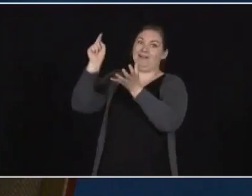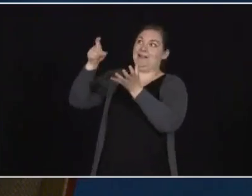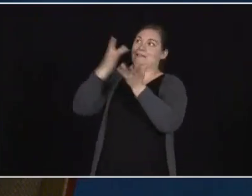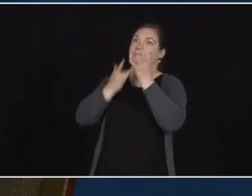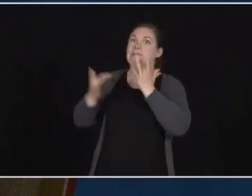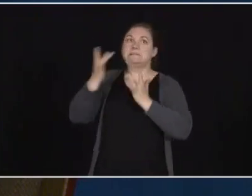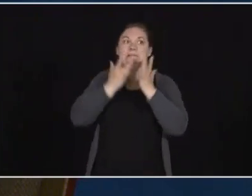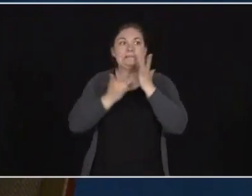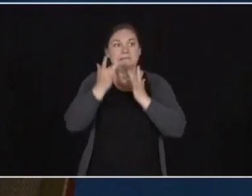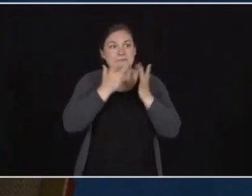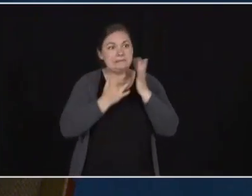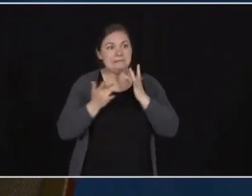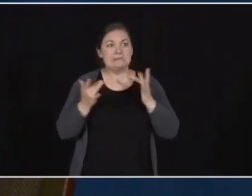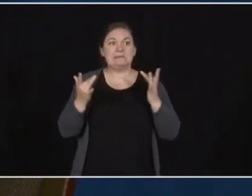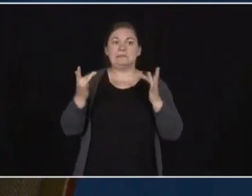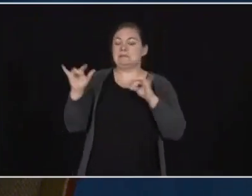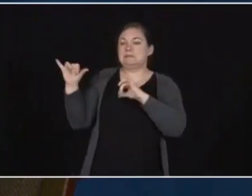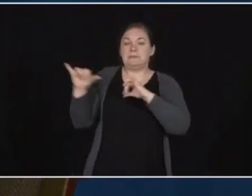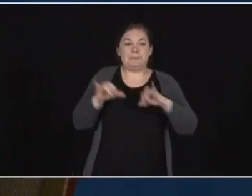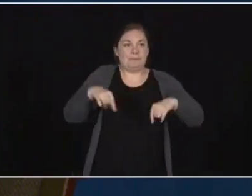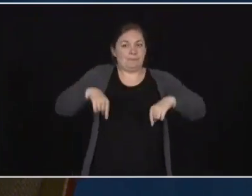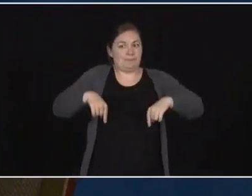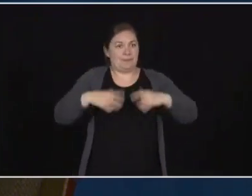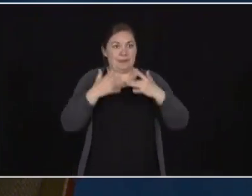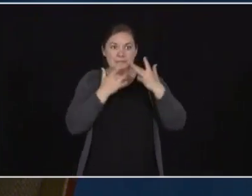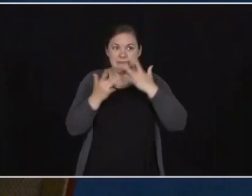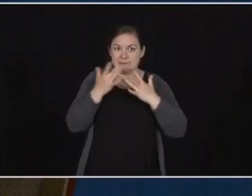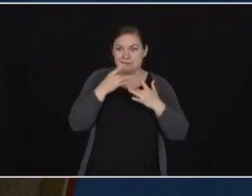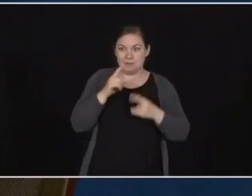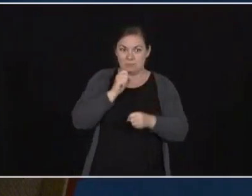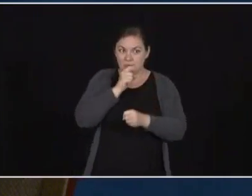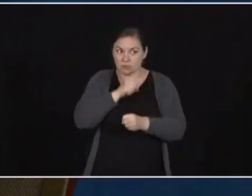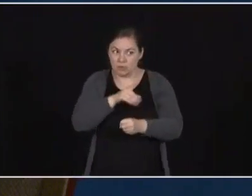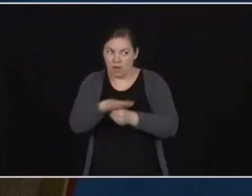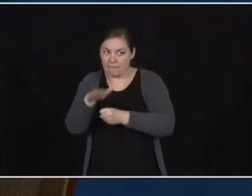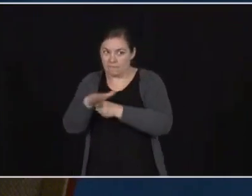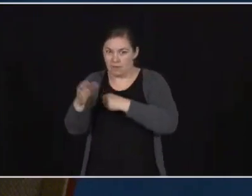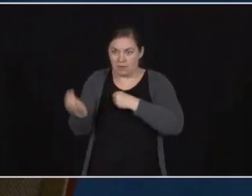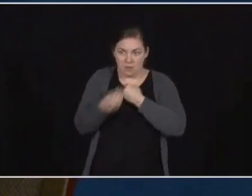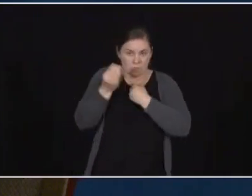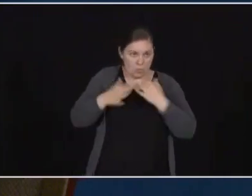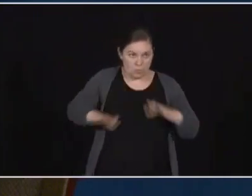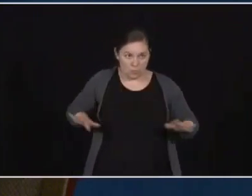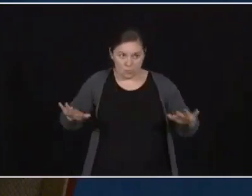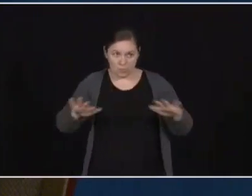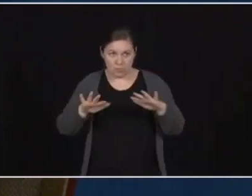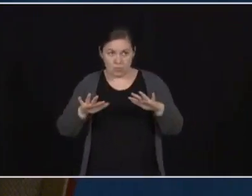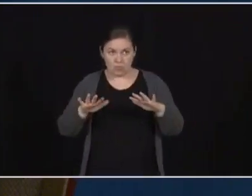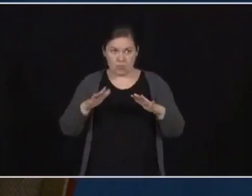so were looking at different alternatives there including domestic supply chain and trying to look at the challenges there.